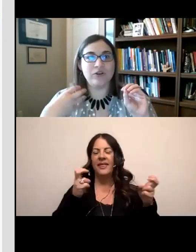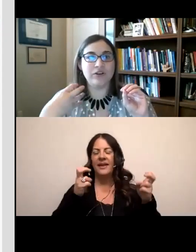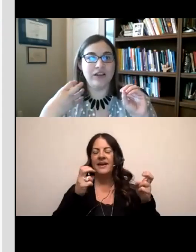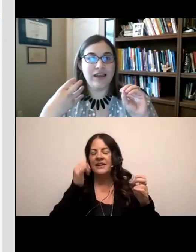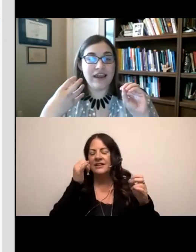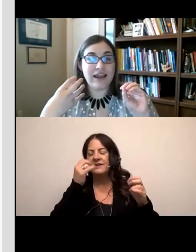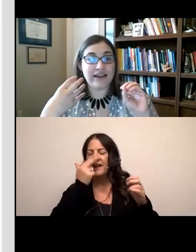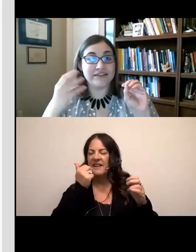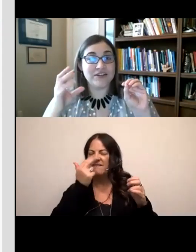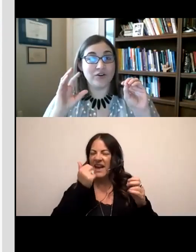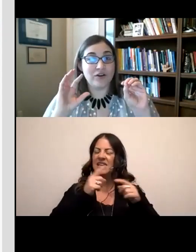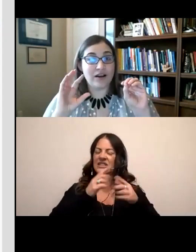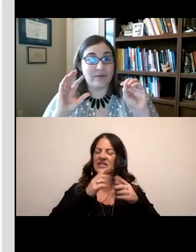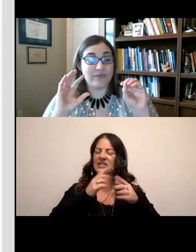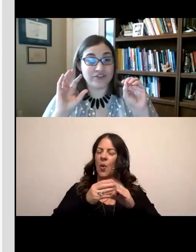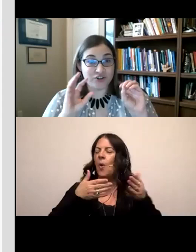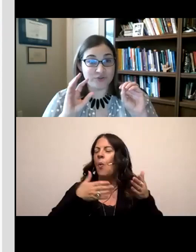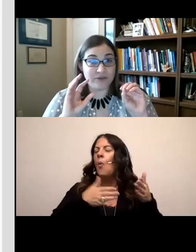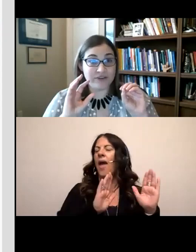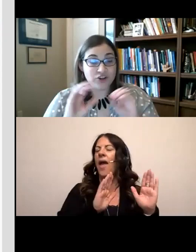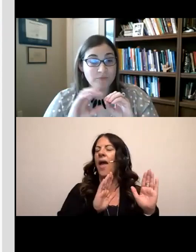THE ZOO KEEPERS TELLING YOU ALL ABOUT THE ANIMAL. THERE'S A GROUP OF INTERPRETERS